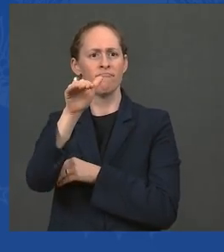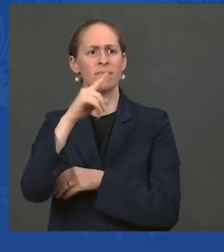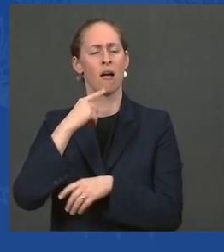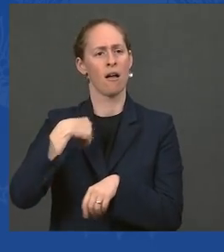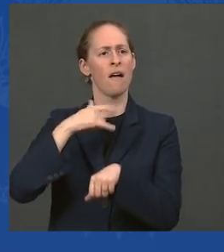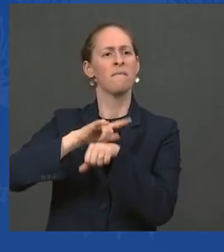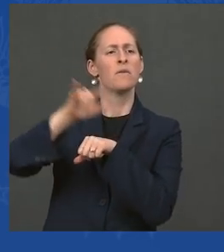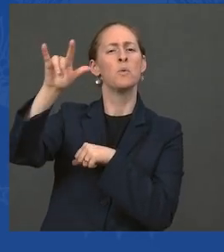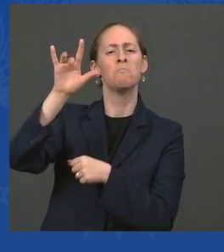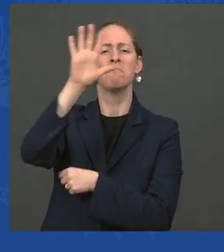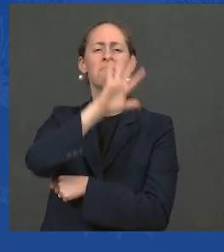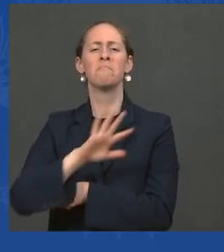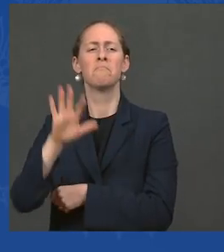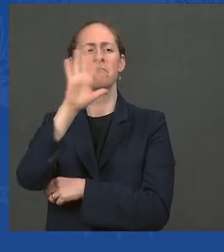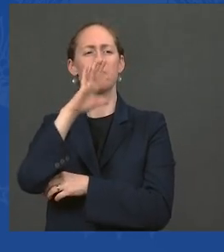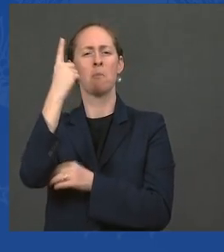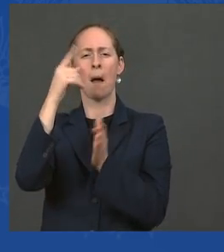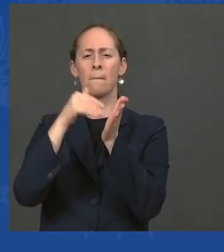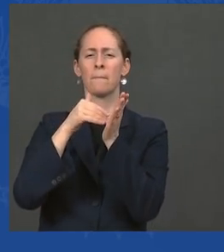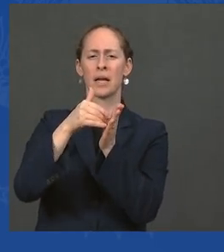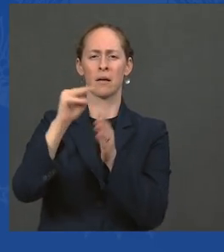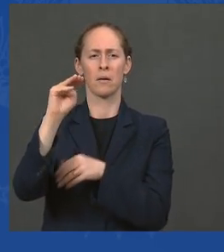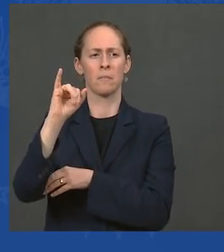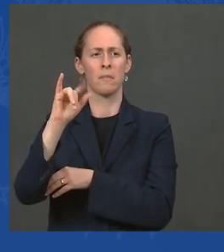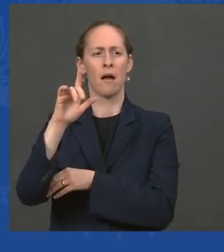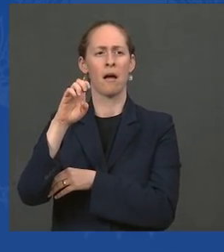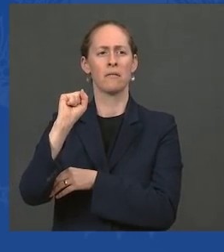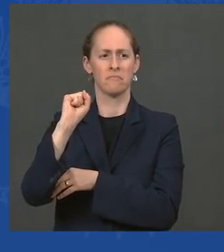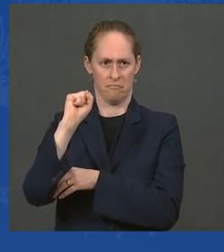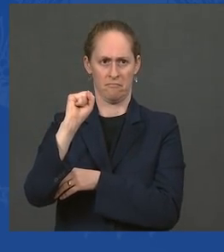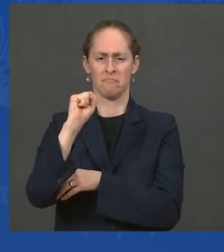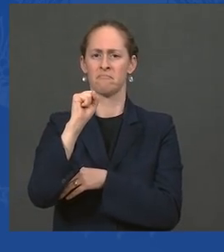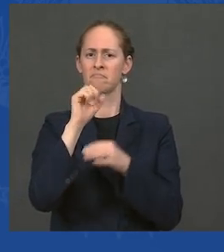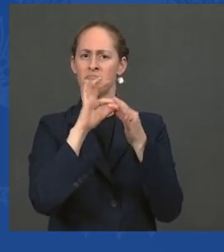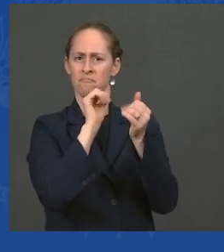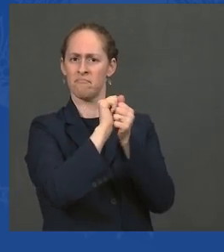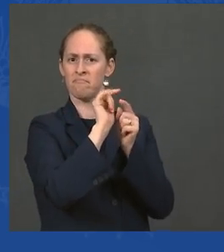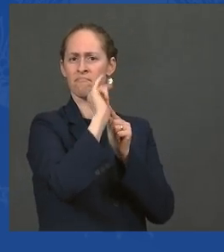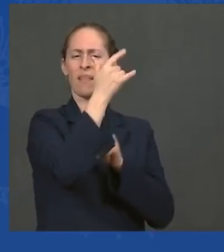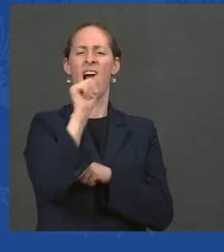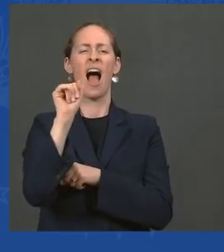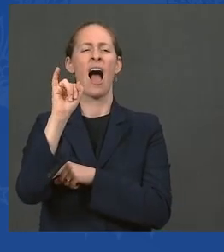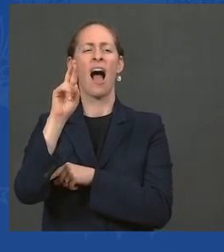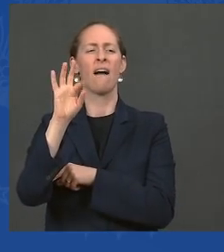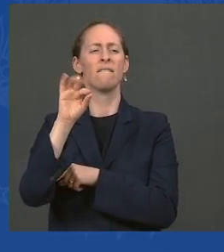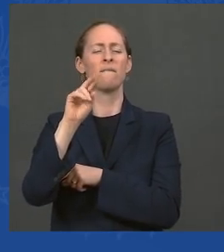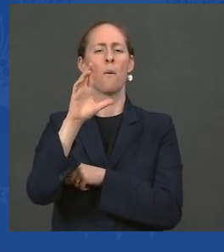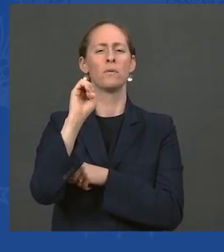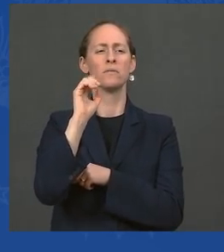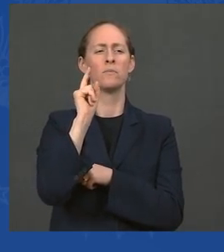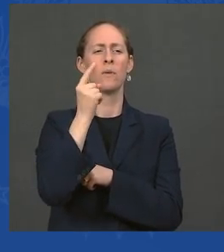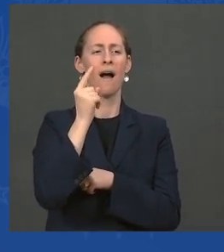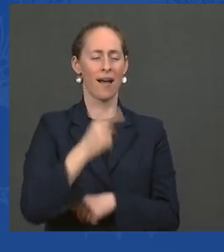X-number of miles on Air Force aircraft. And Ang comes up, and I'm getting into the car, and he goes, "Joey, baby. What do you…"